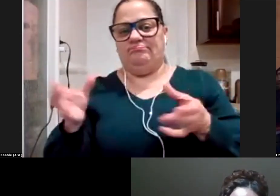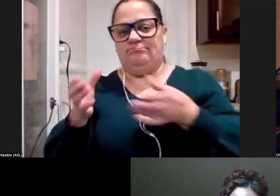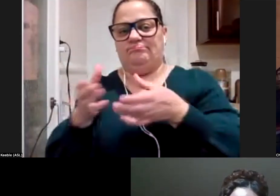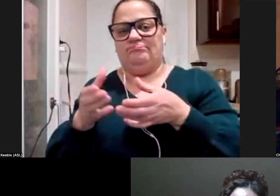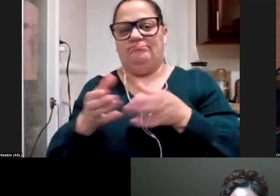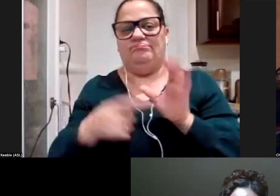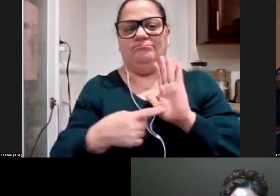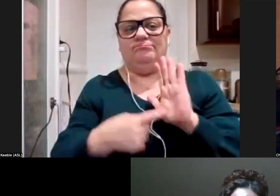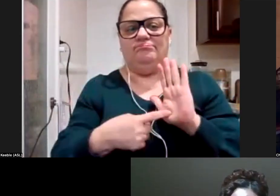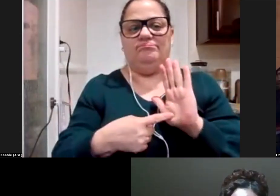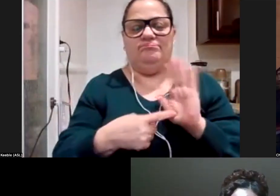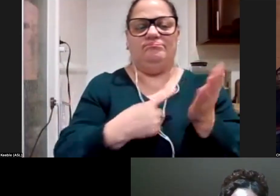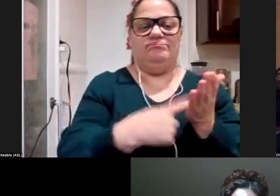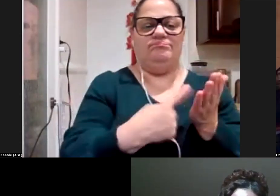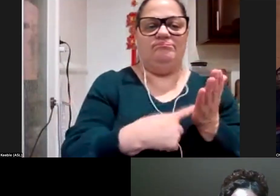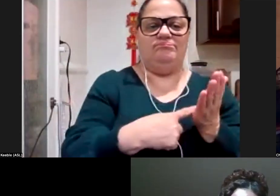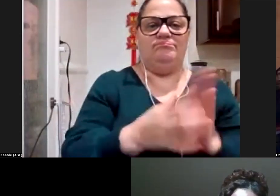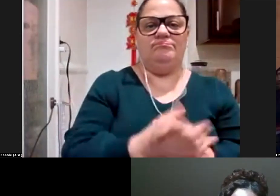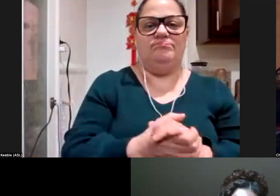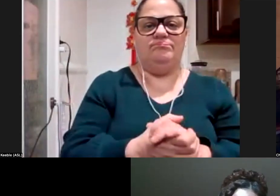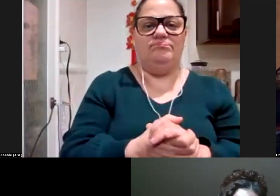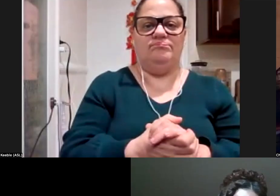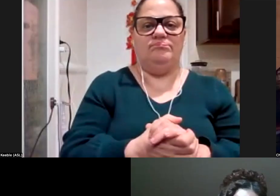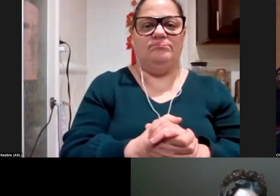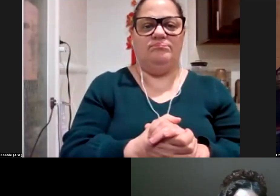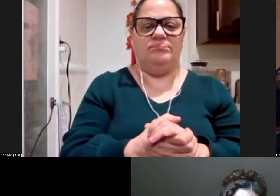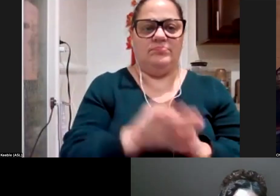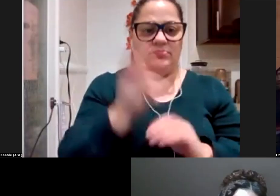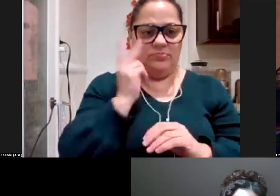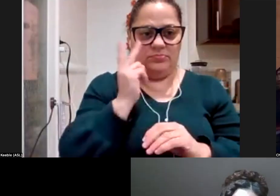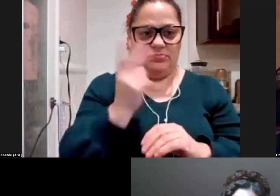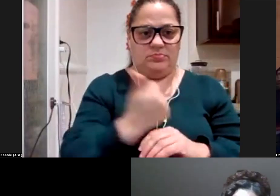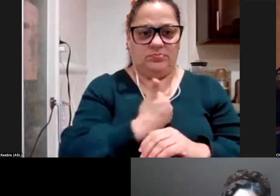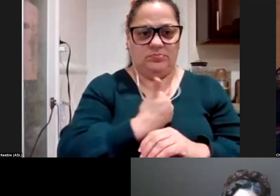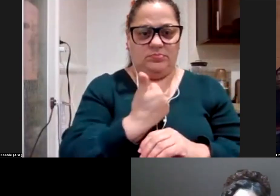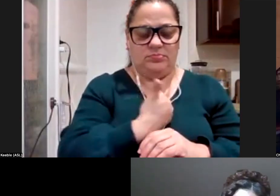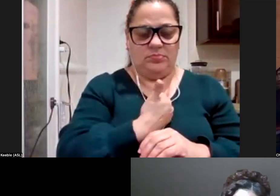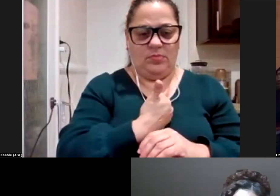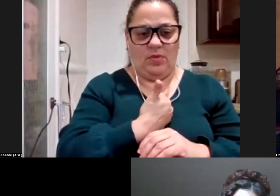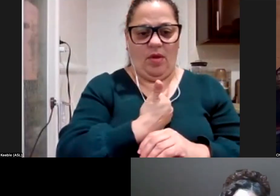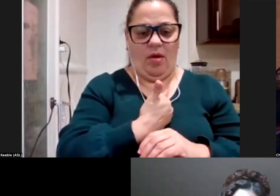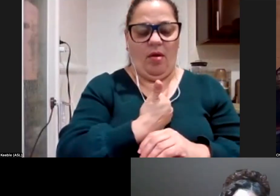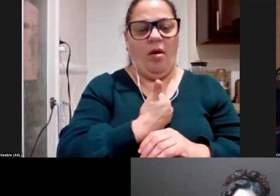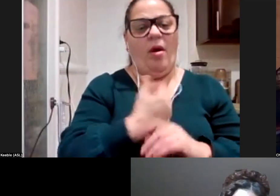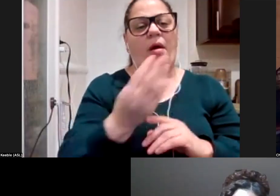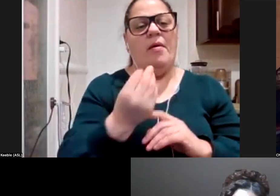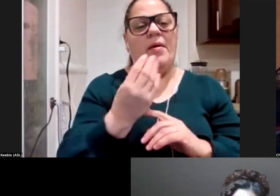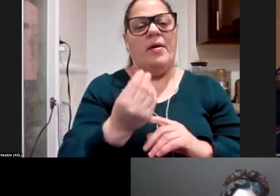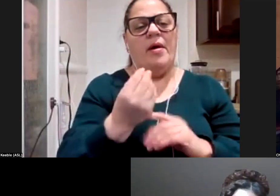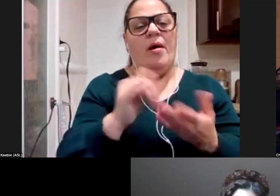[ALICE] And and do you see yourselves um going outside of the New York area to